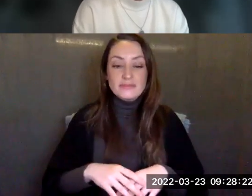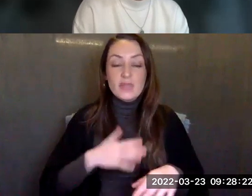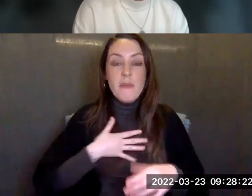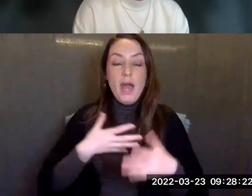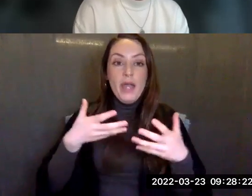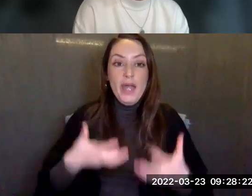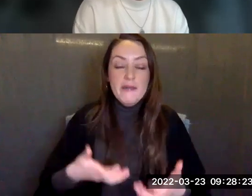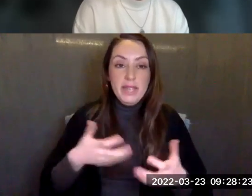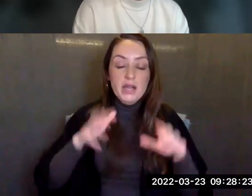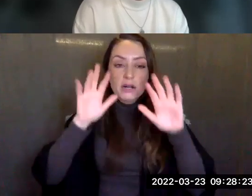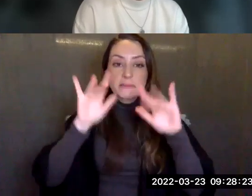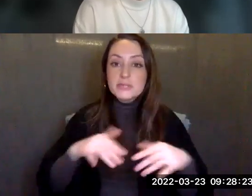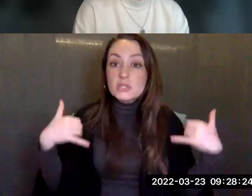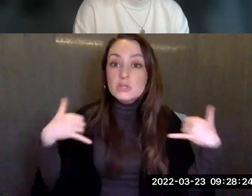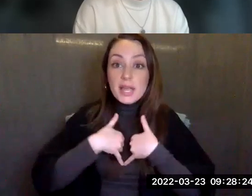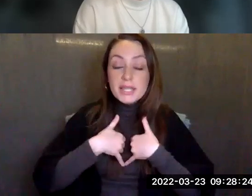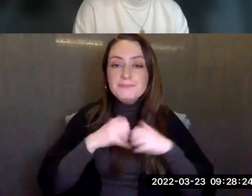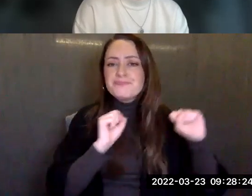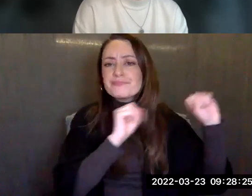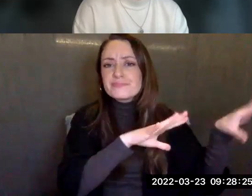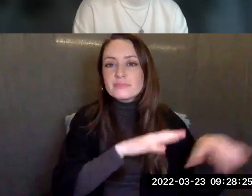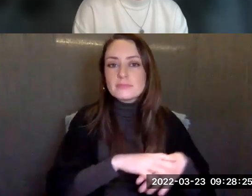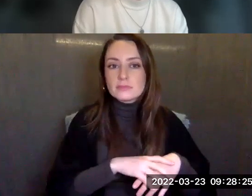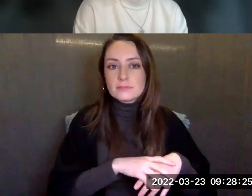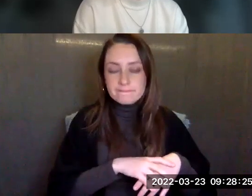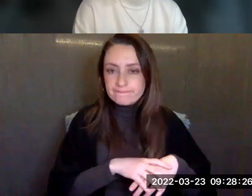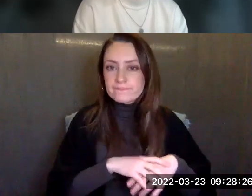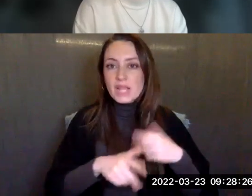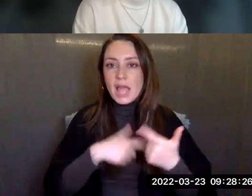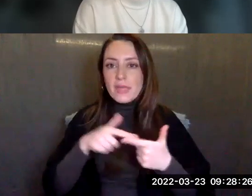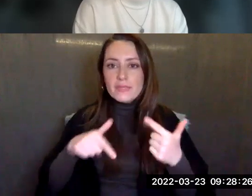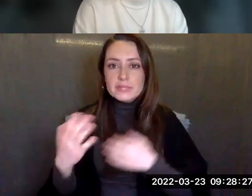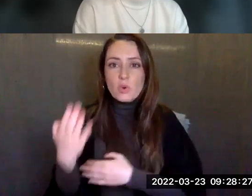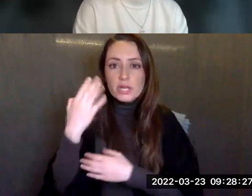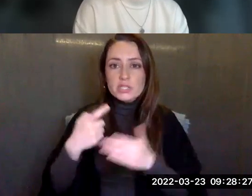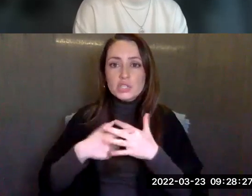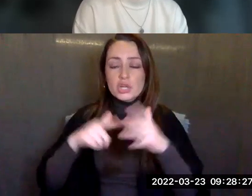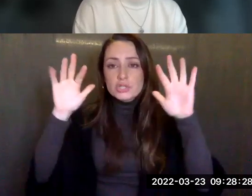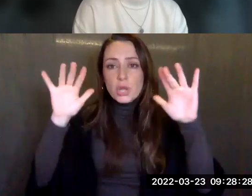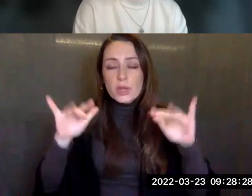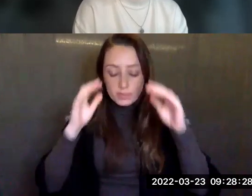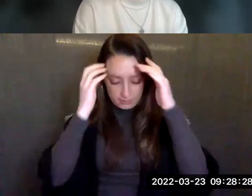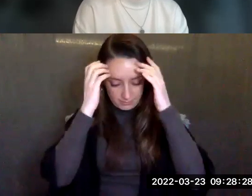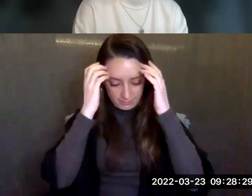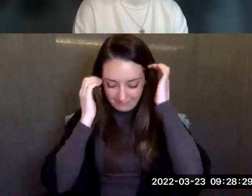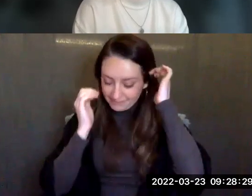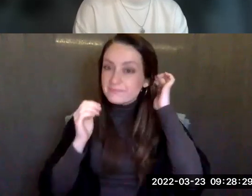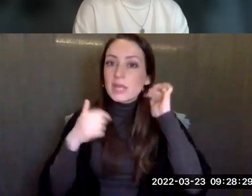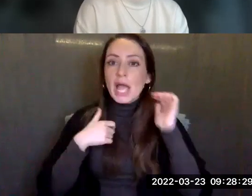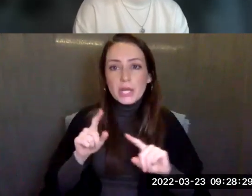Snow jackets, and this morning it was. It was snowing this morning, and I had to go to the basement and bring out my heavy duty.